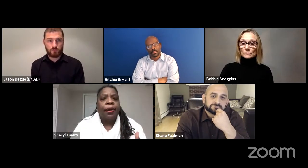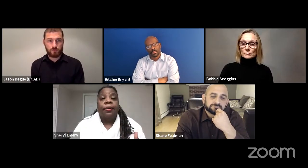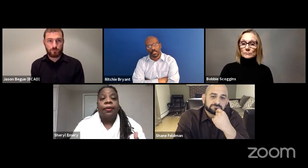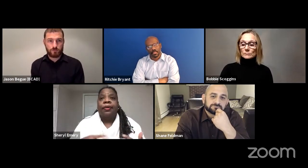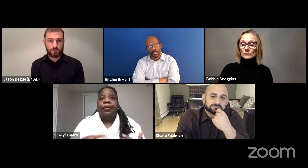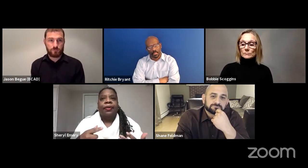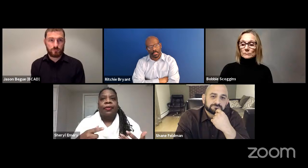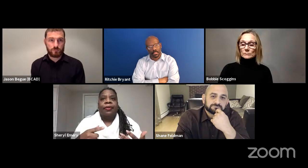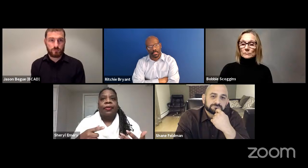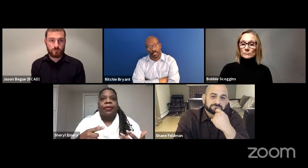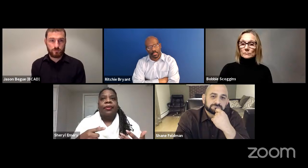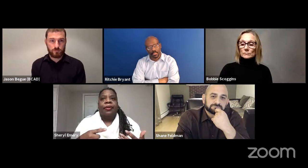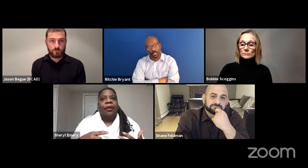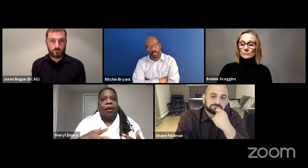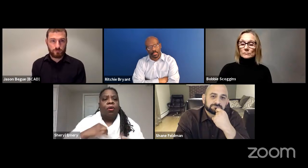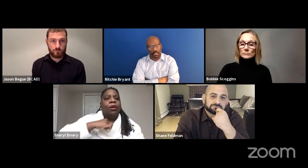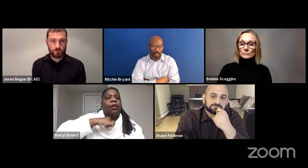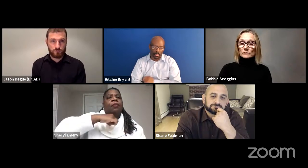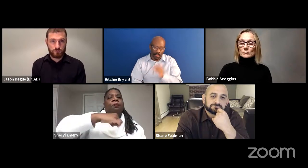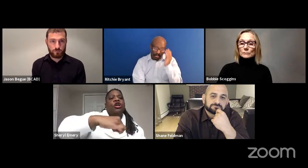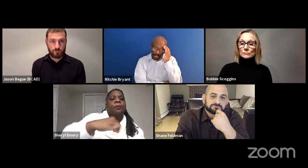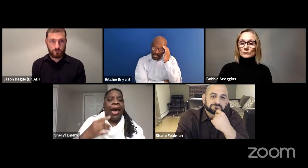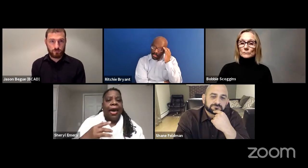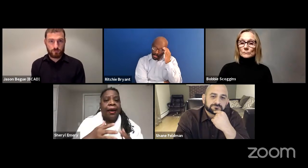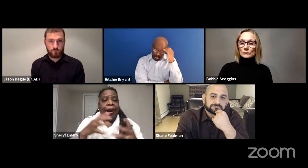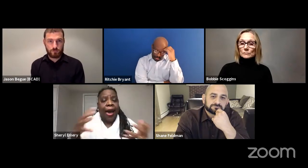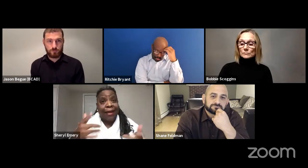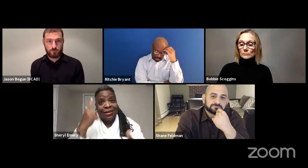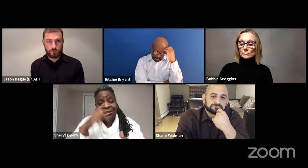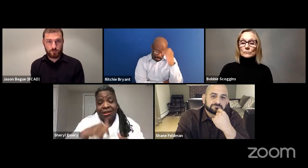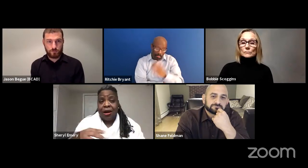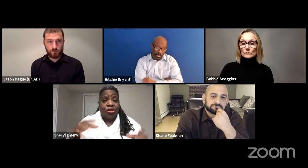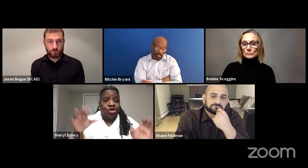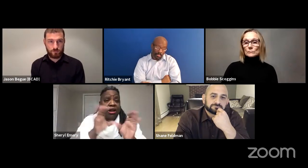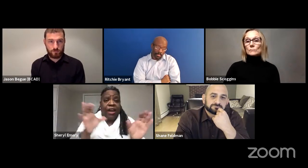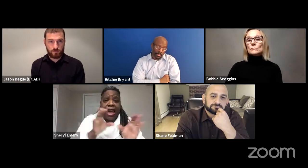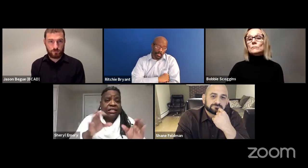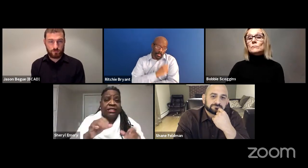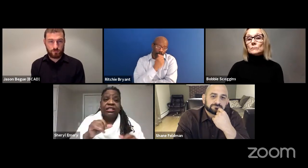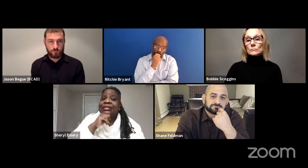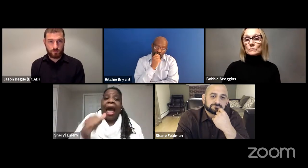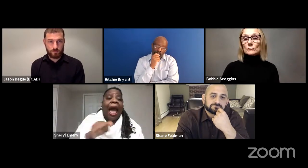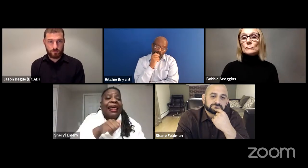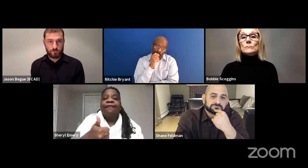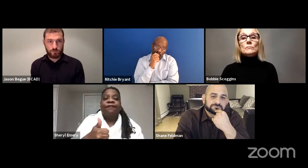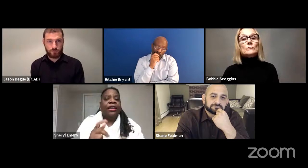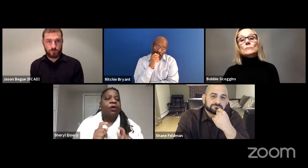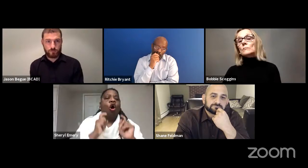incorporate which scope, what those practitioners can and cannot do. And I think often times,